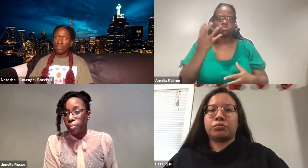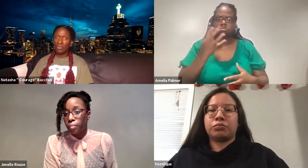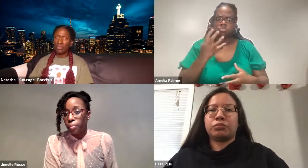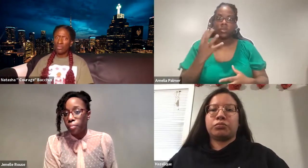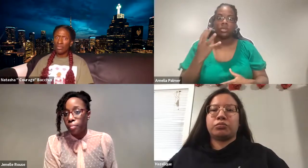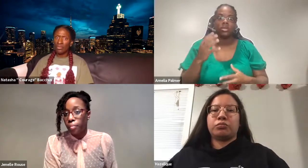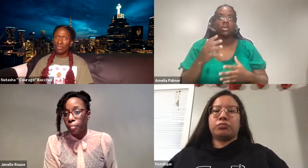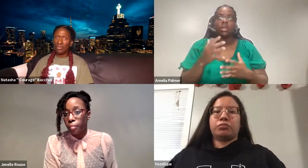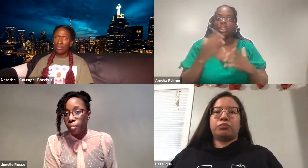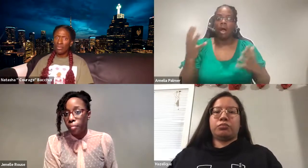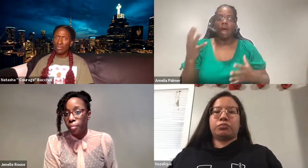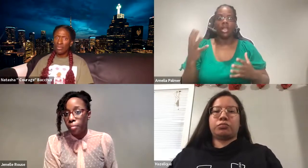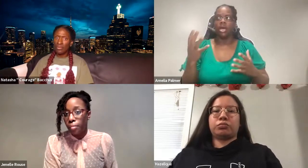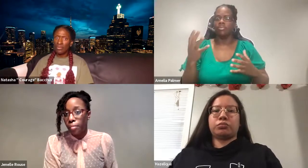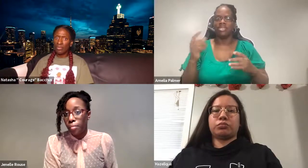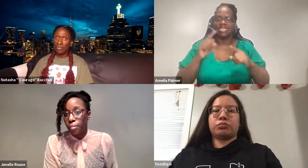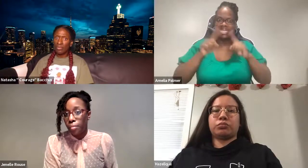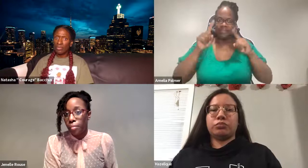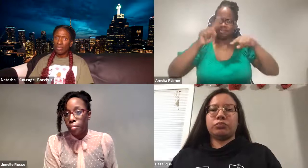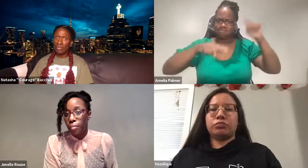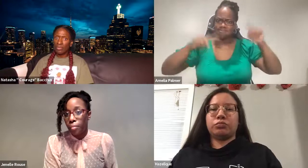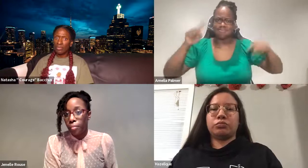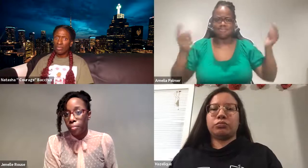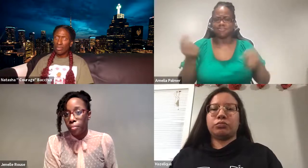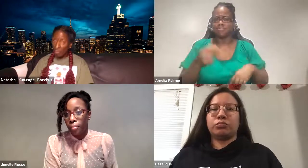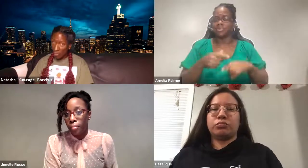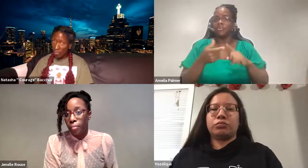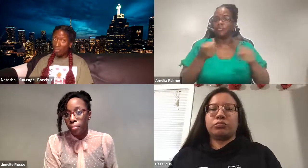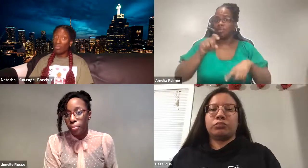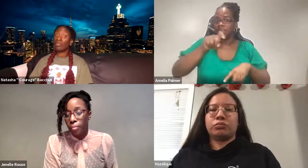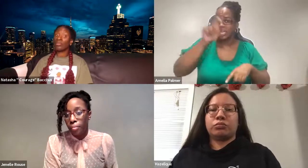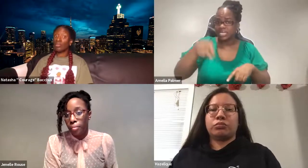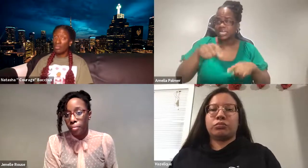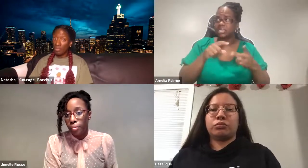until i went to gallaudet university and i was shocked to learn that there's such a variety!